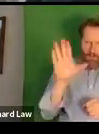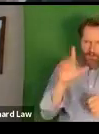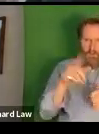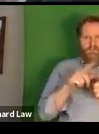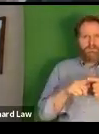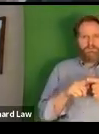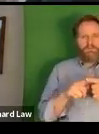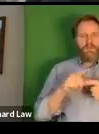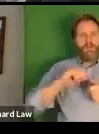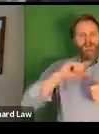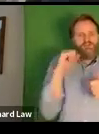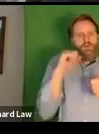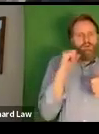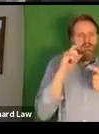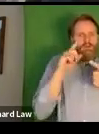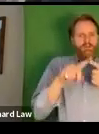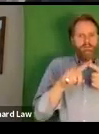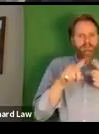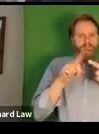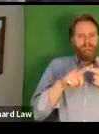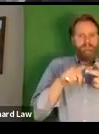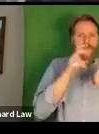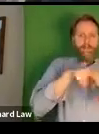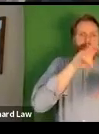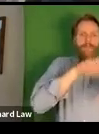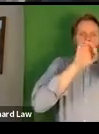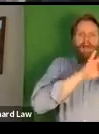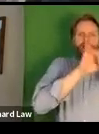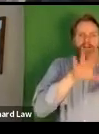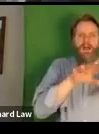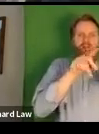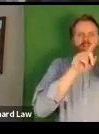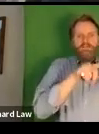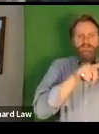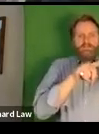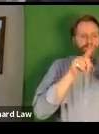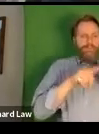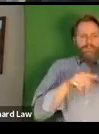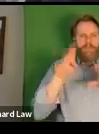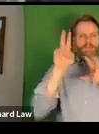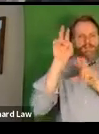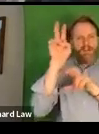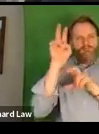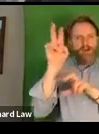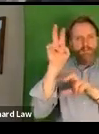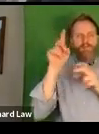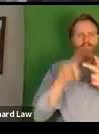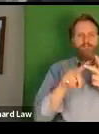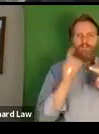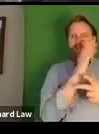HMPO Belfast HMPO Durham and CPS East Mids and Eastern so hi to all of you and